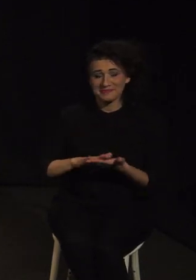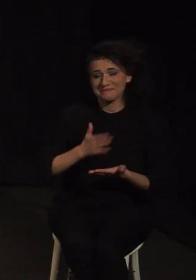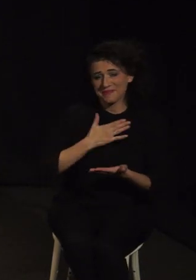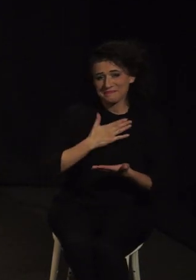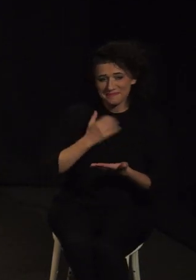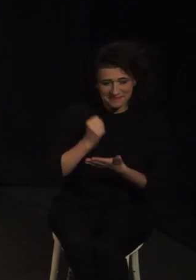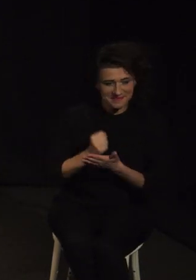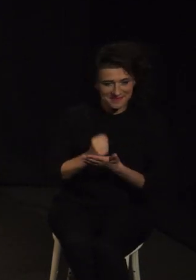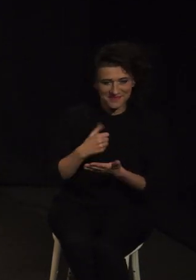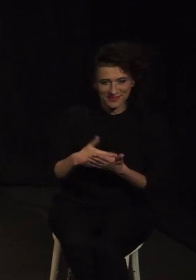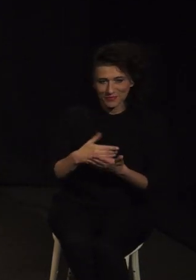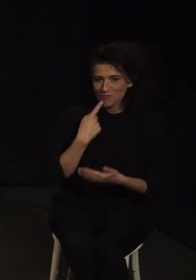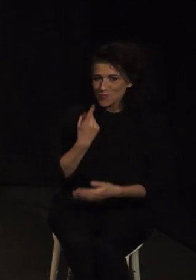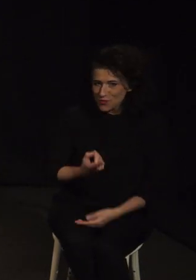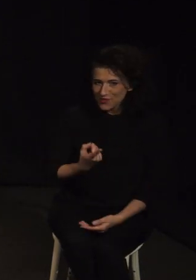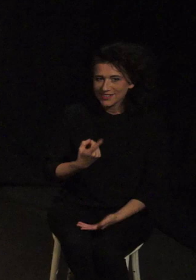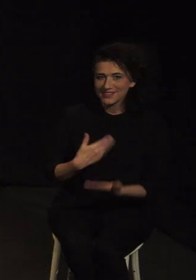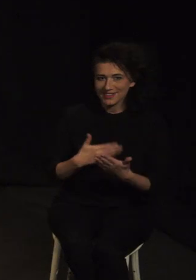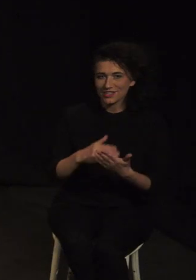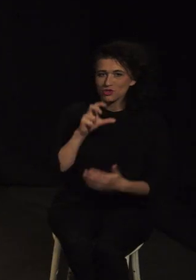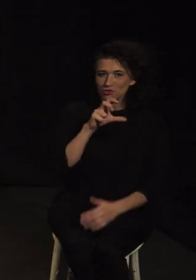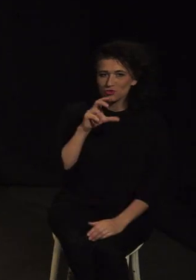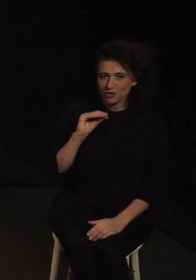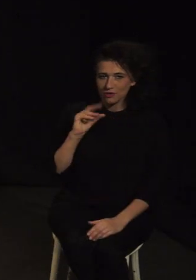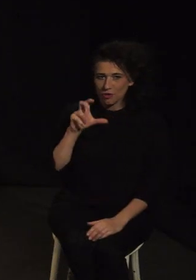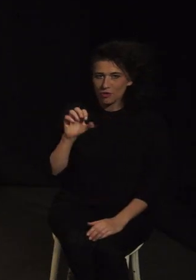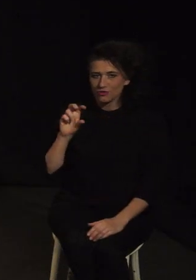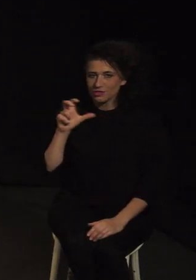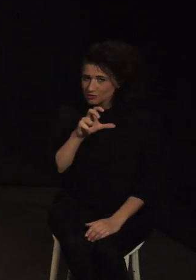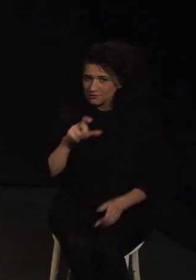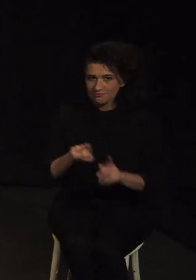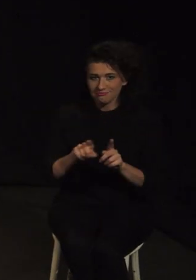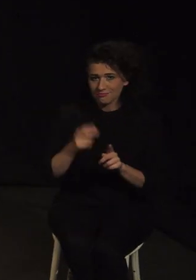This is something Czechowicz also understood.